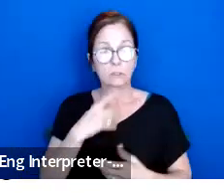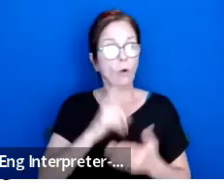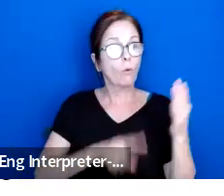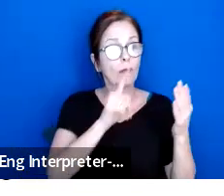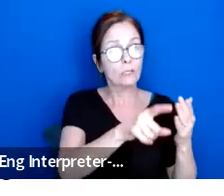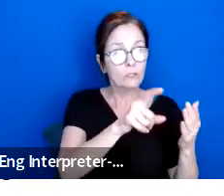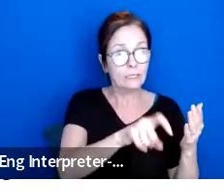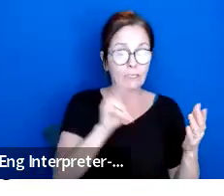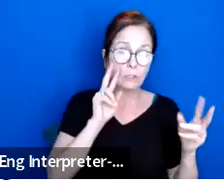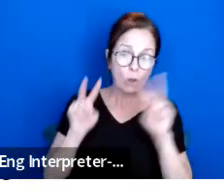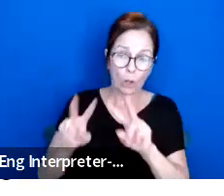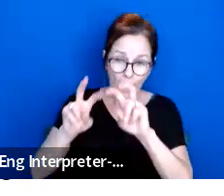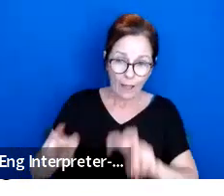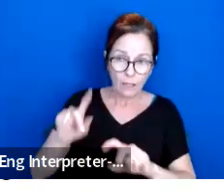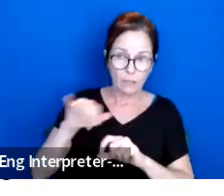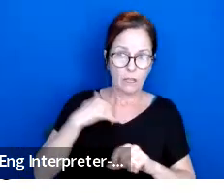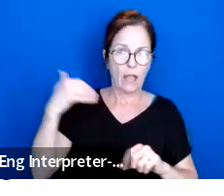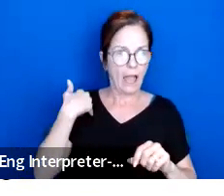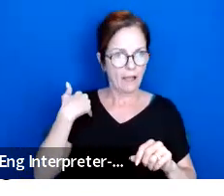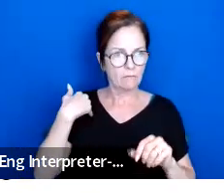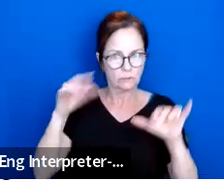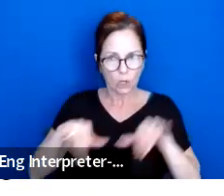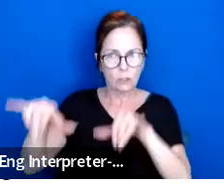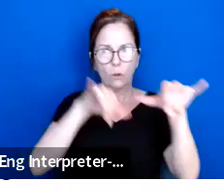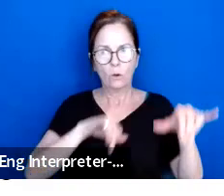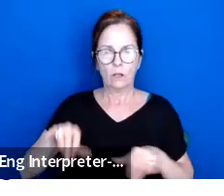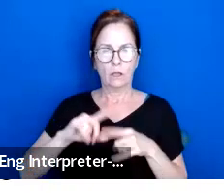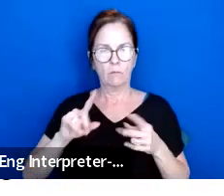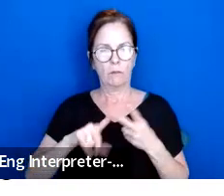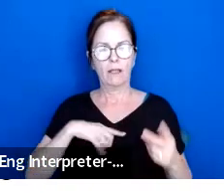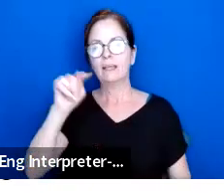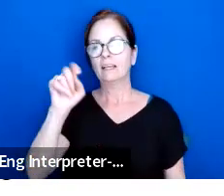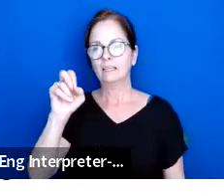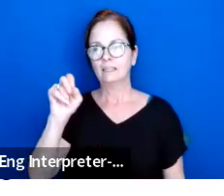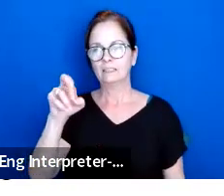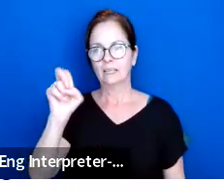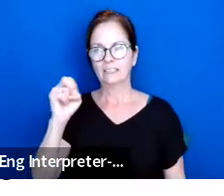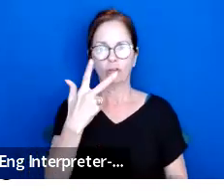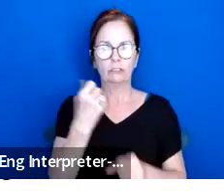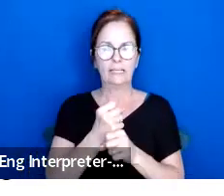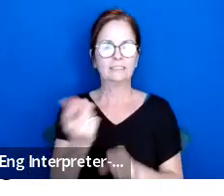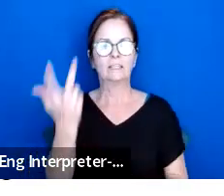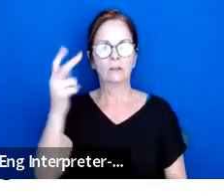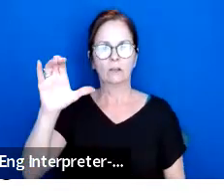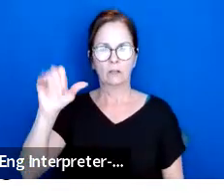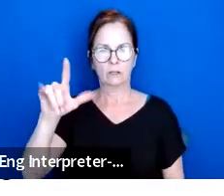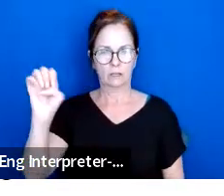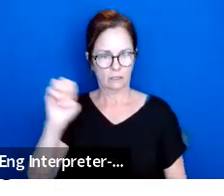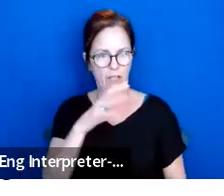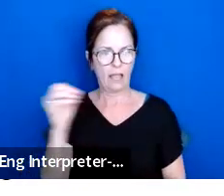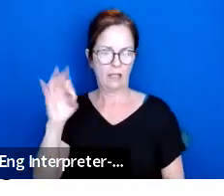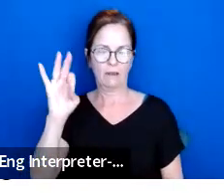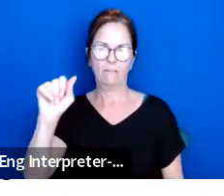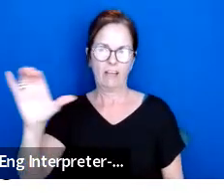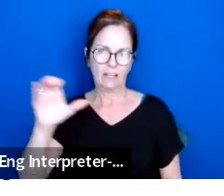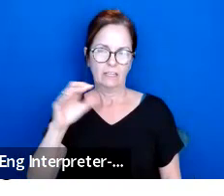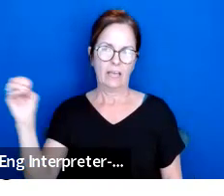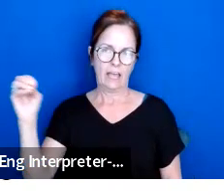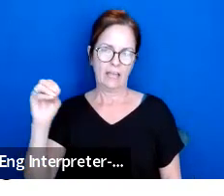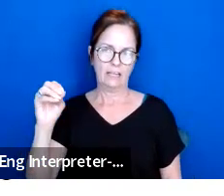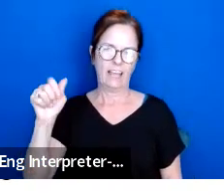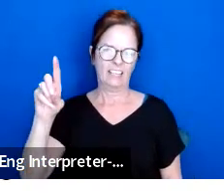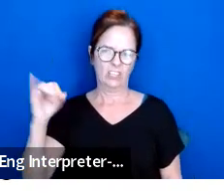But for a lot of those who are tenured, it's 3 years between cycles and also for adjunct faculties 3 years between cycles.